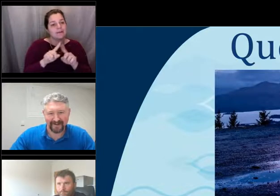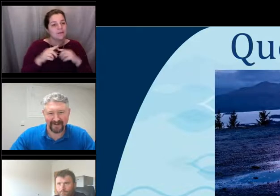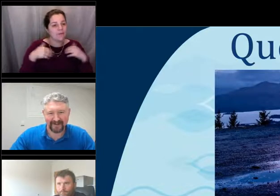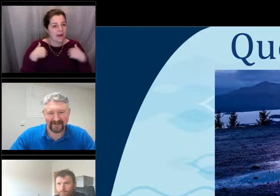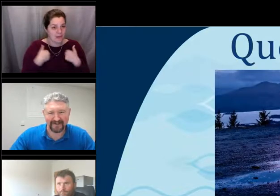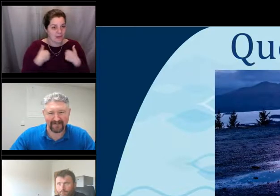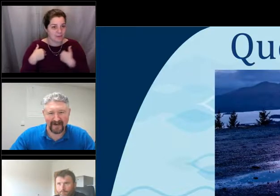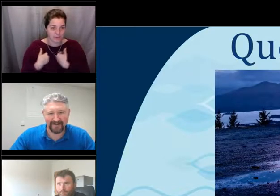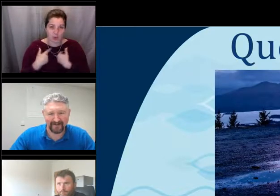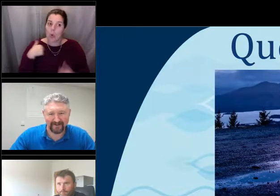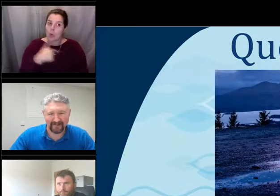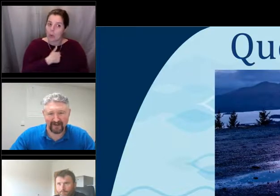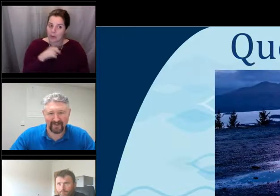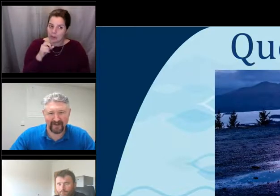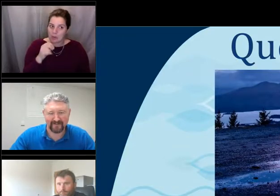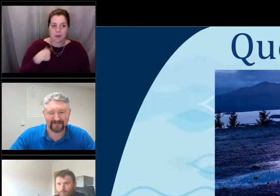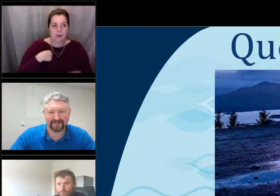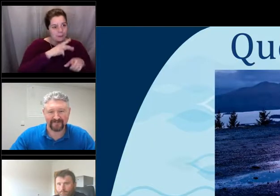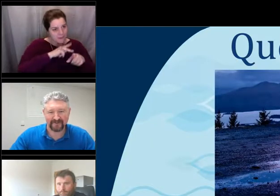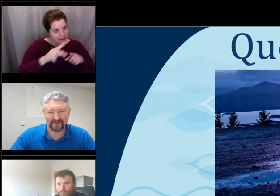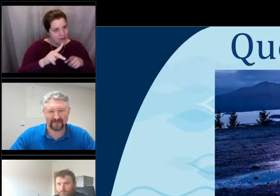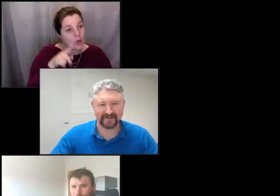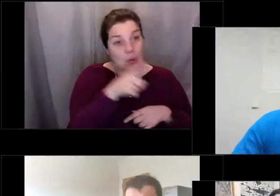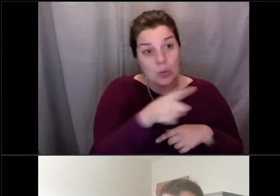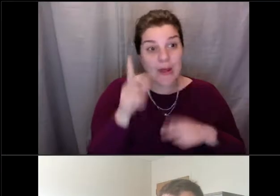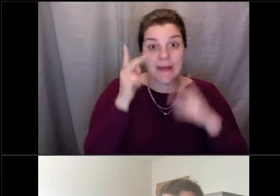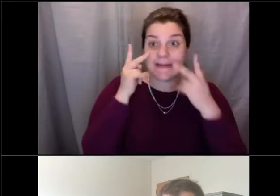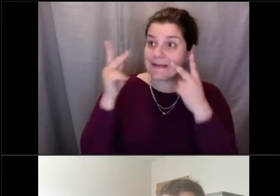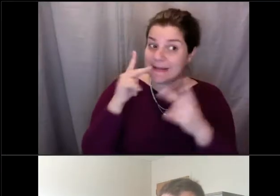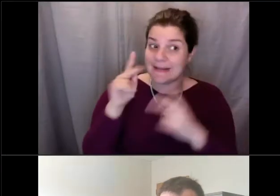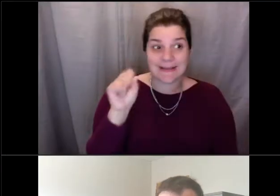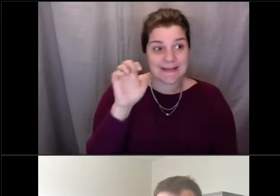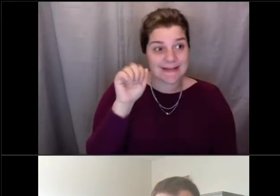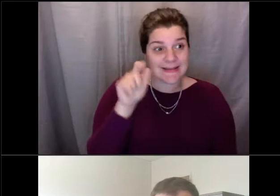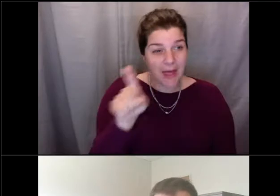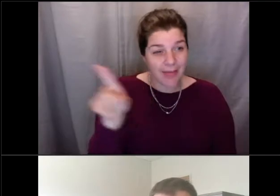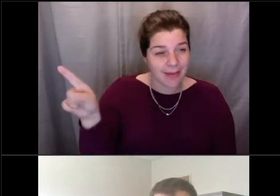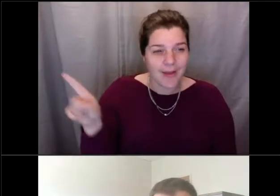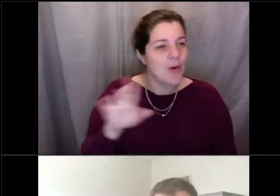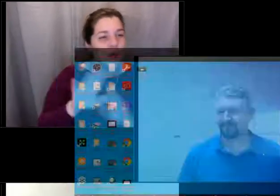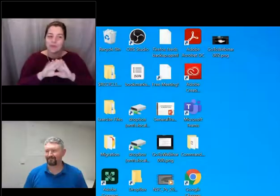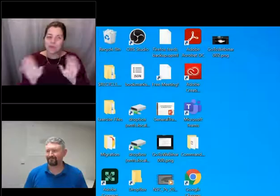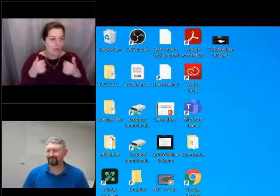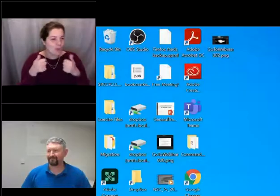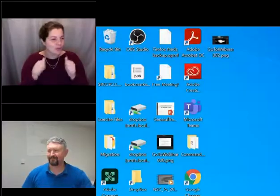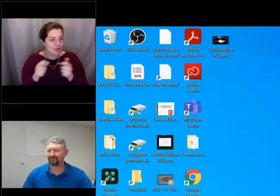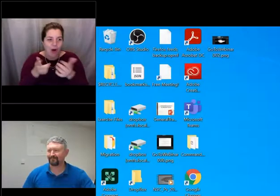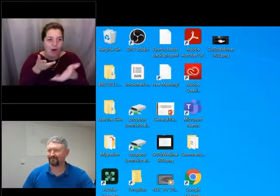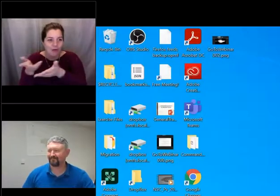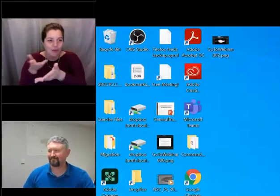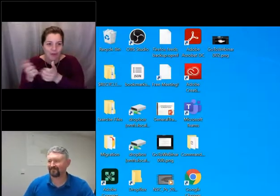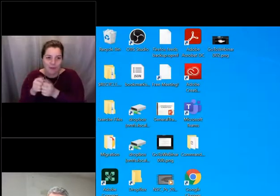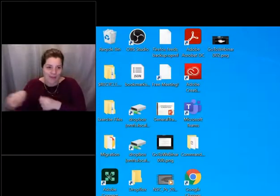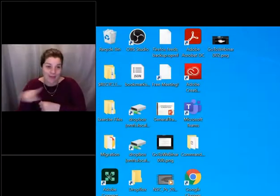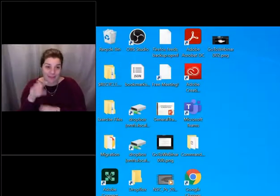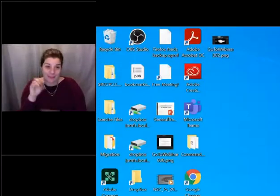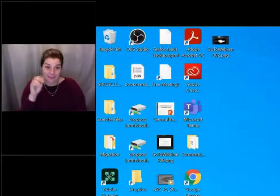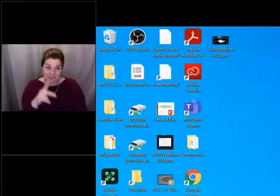and us interacting with those marine mammals. So Lisa, can we please kick it off? [Lisa] Sure, and actually, as I'm loading this up,